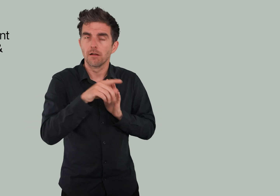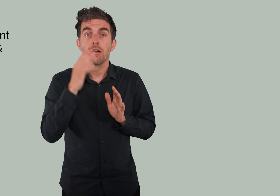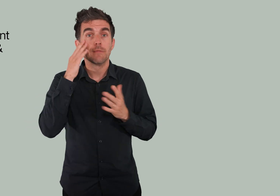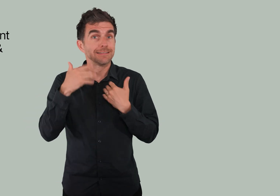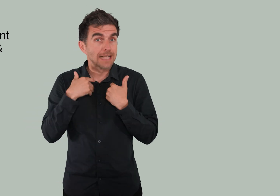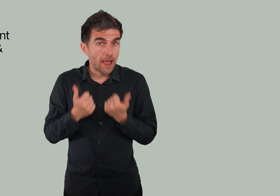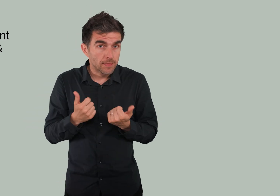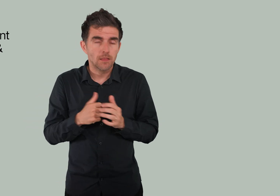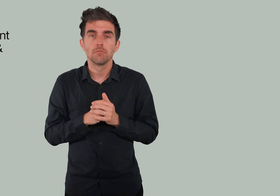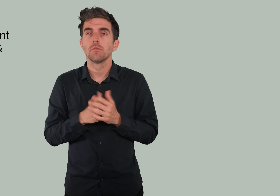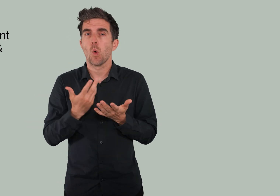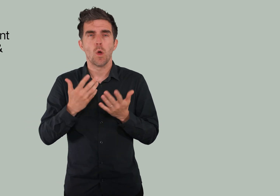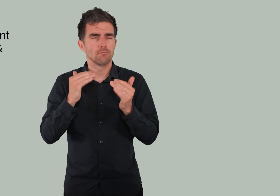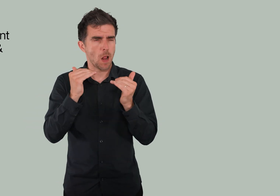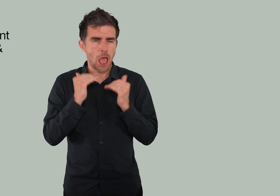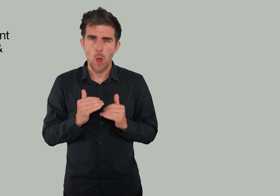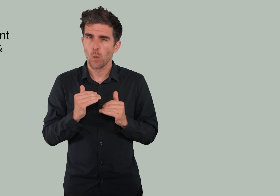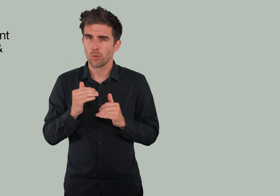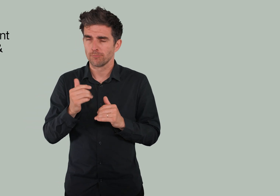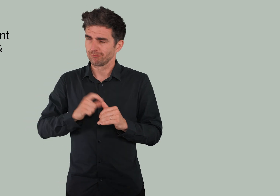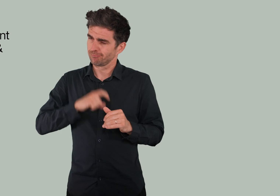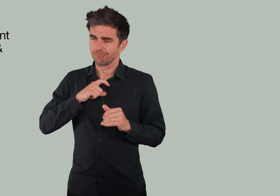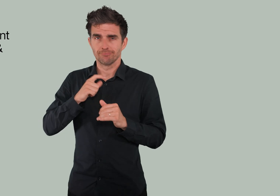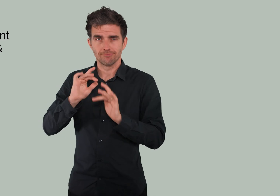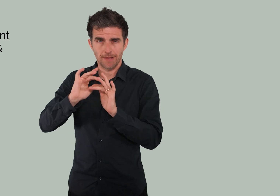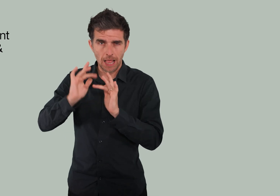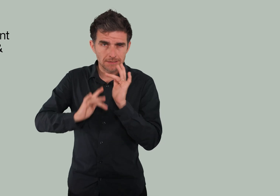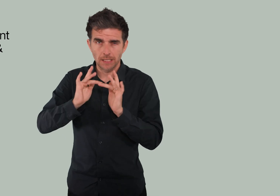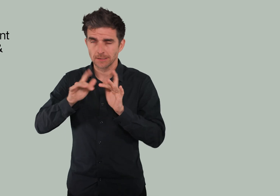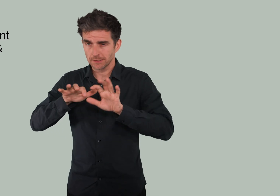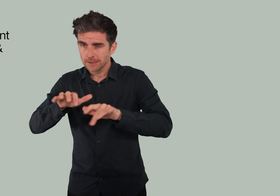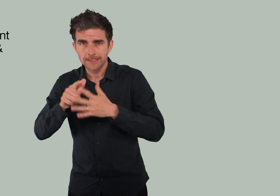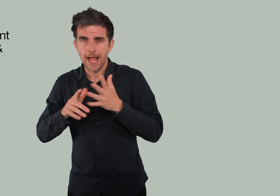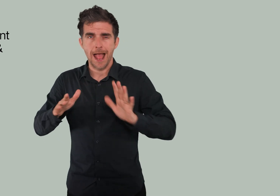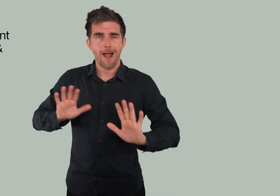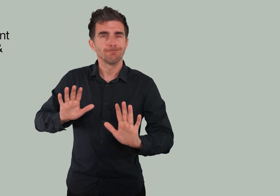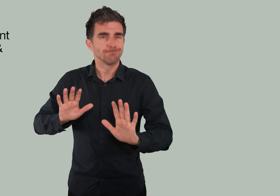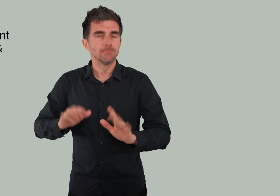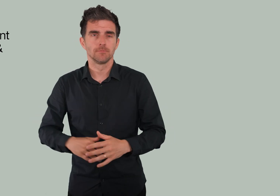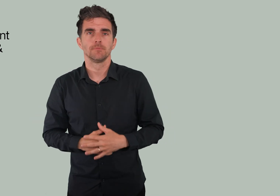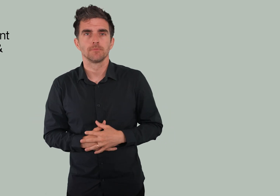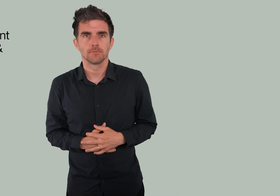mental health conditions, and/or low digital confidence.